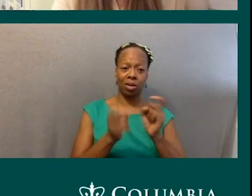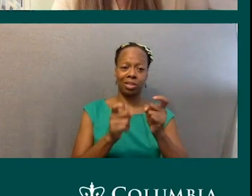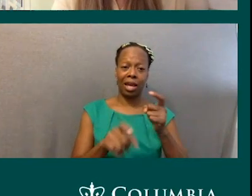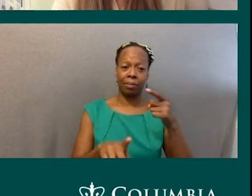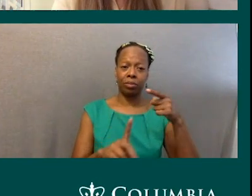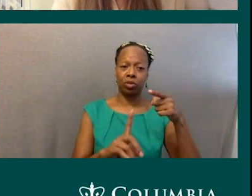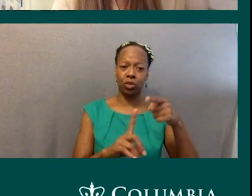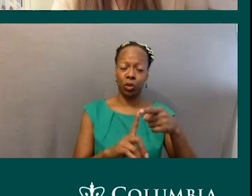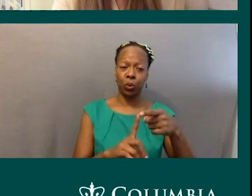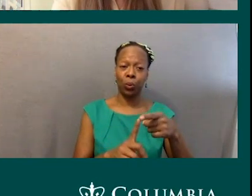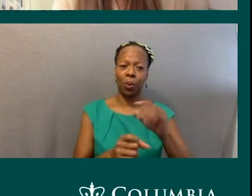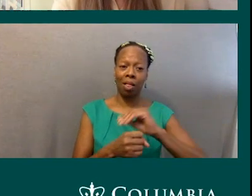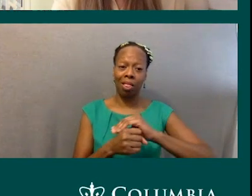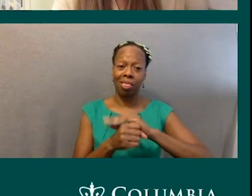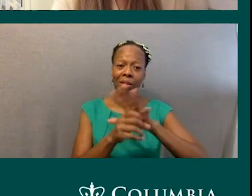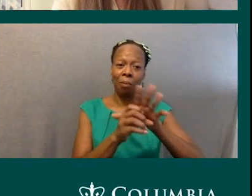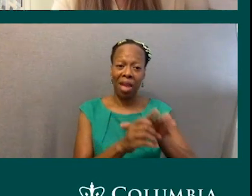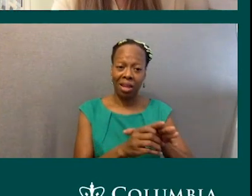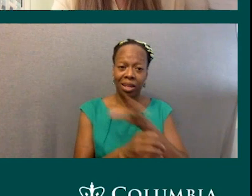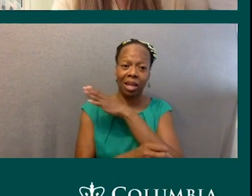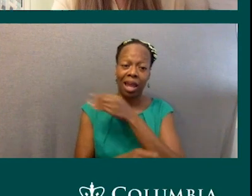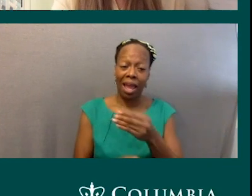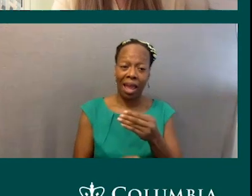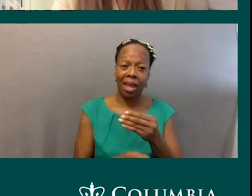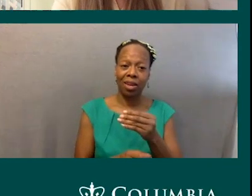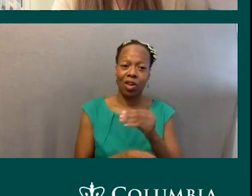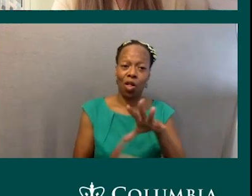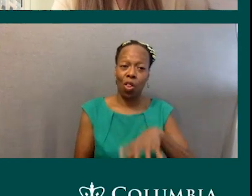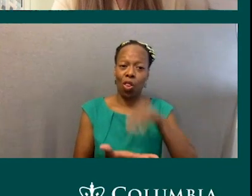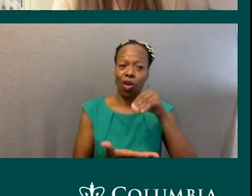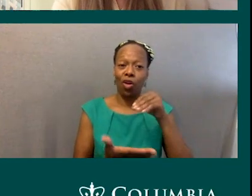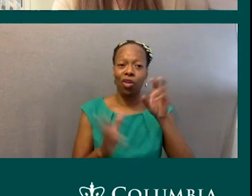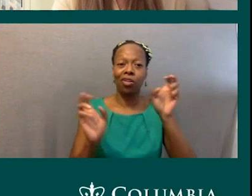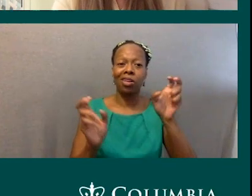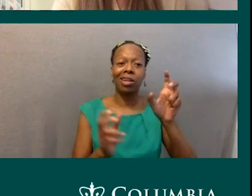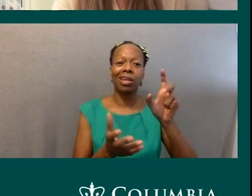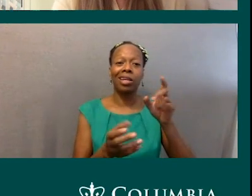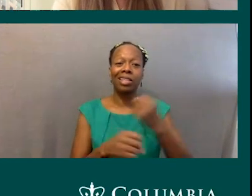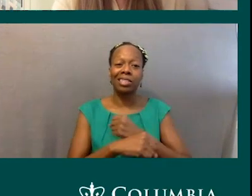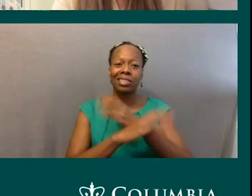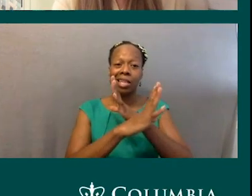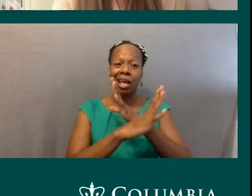is that second opinions are more easily gained now than they've ever been.